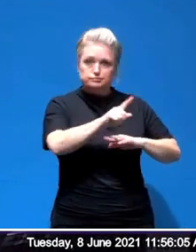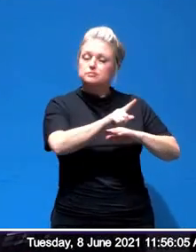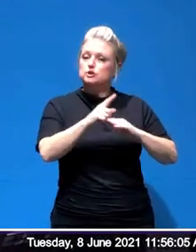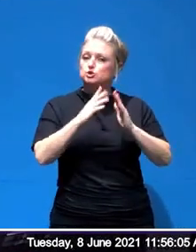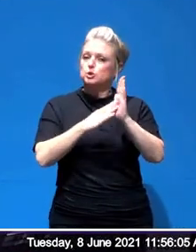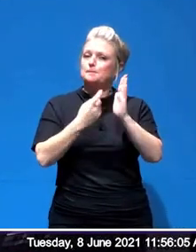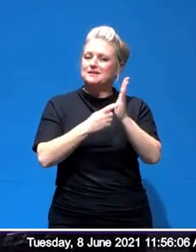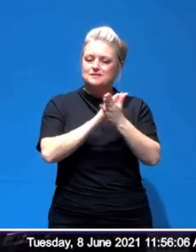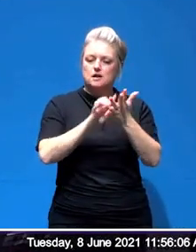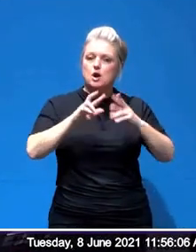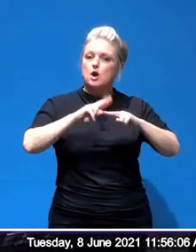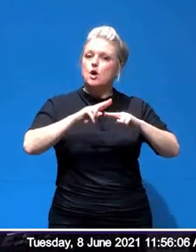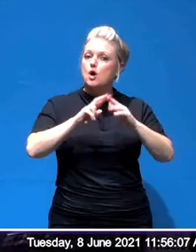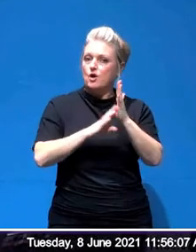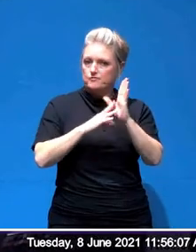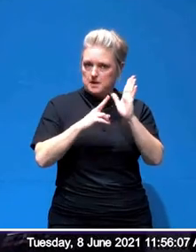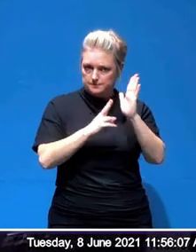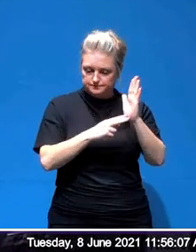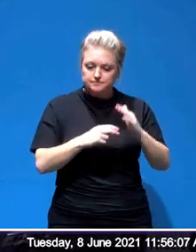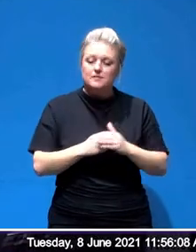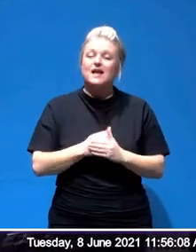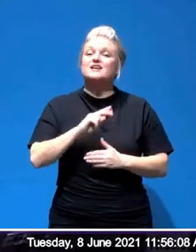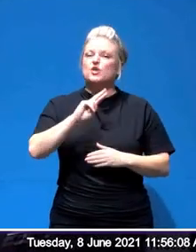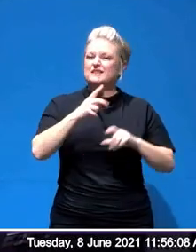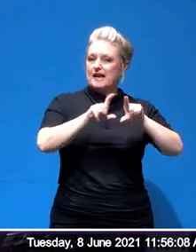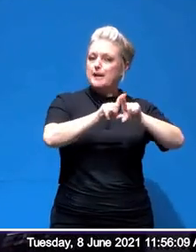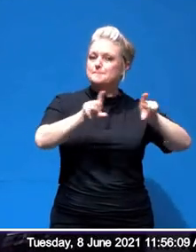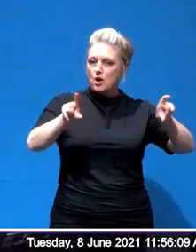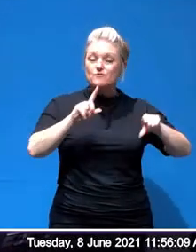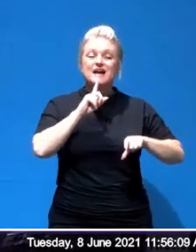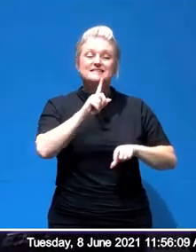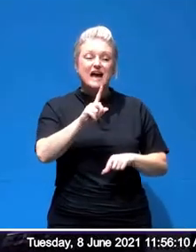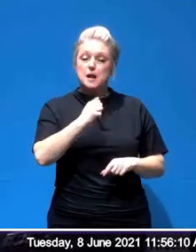The second paragraph is: In my life, I dealt with being told I was a young